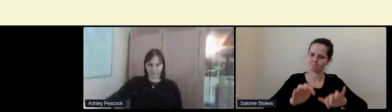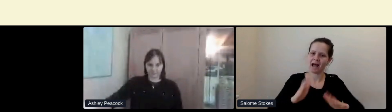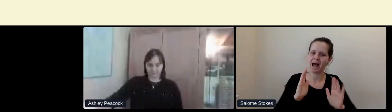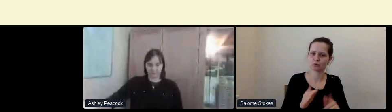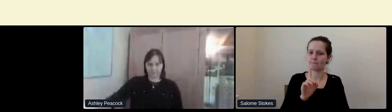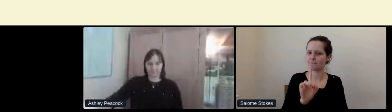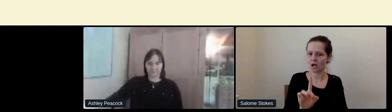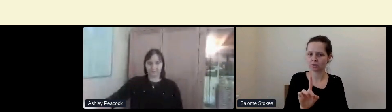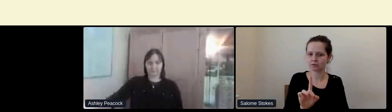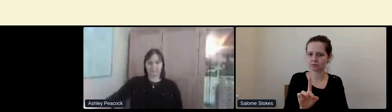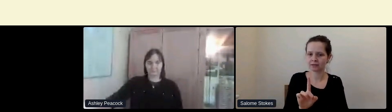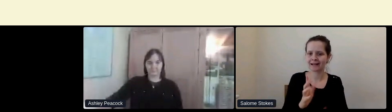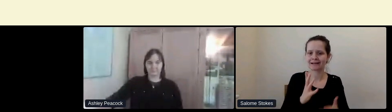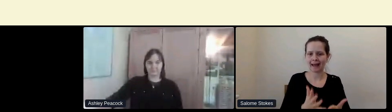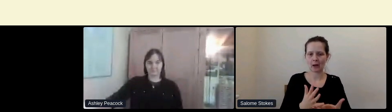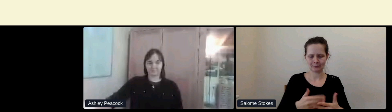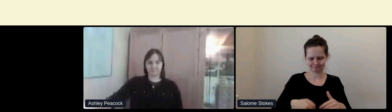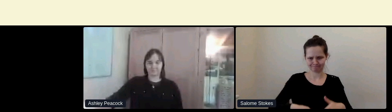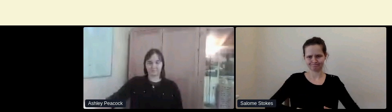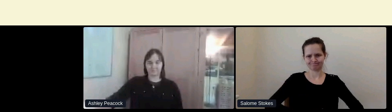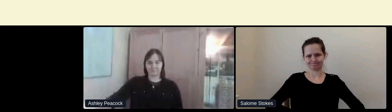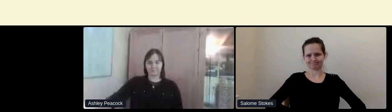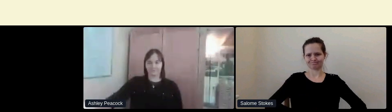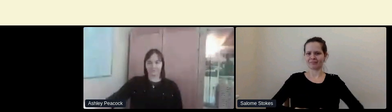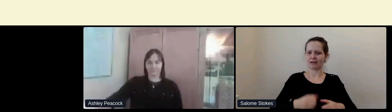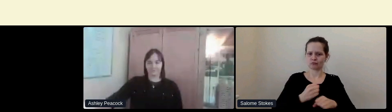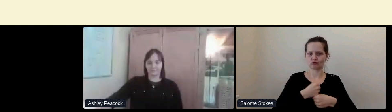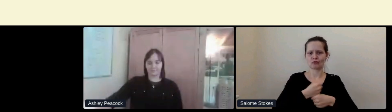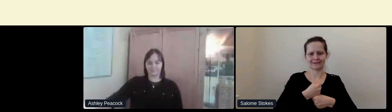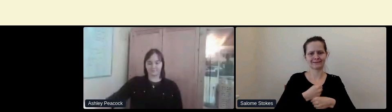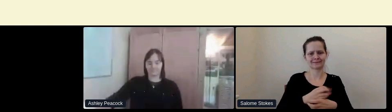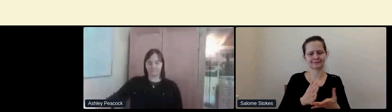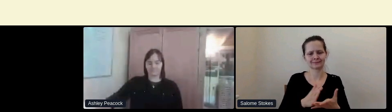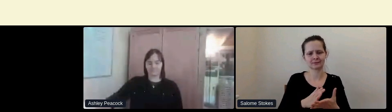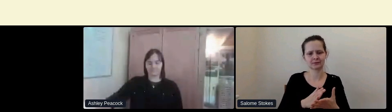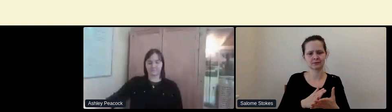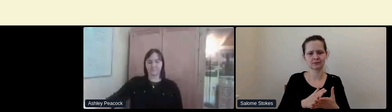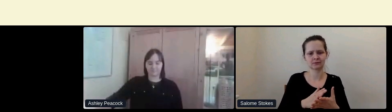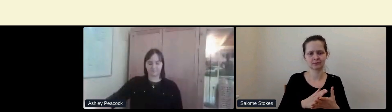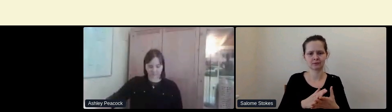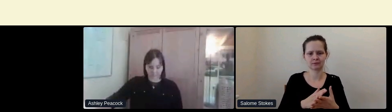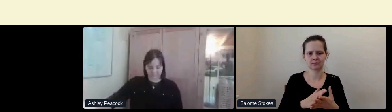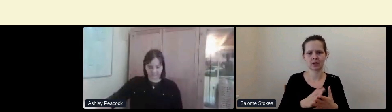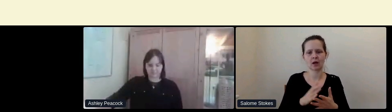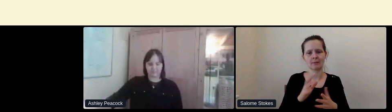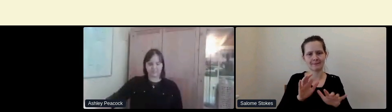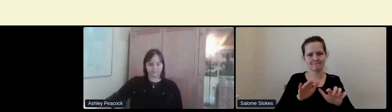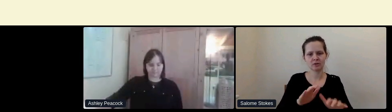I'm starting to get stressed and it's going to be slow. I turn on "do not disturb" on my computer so